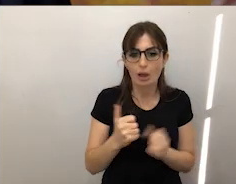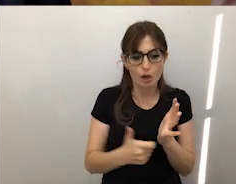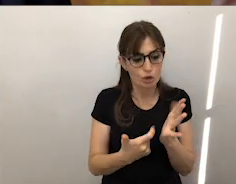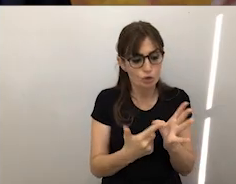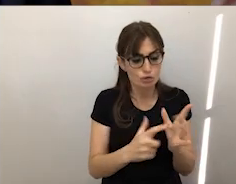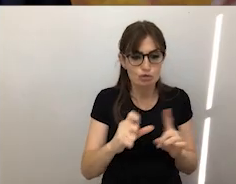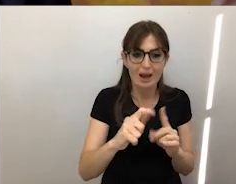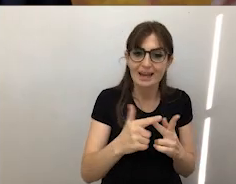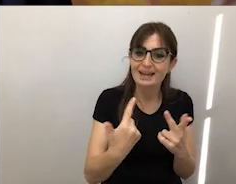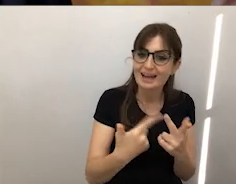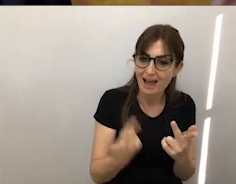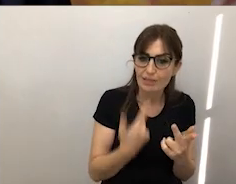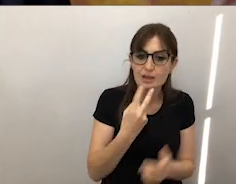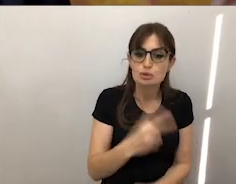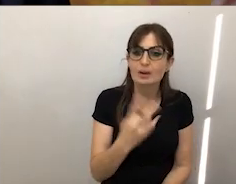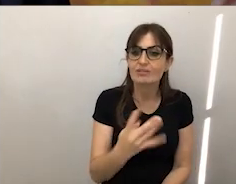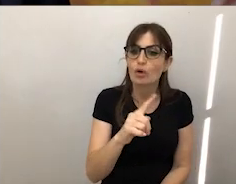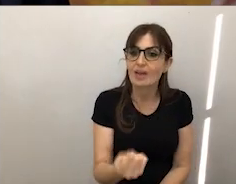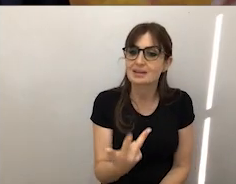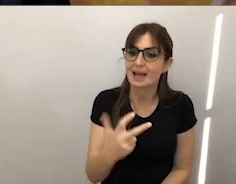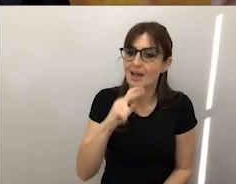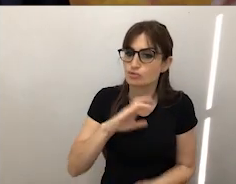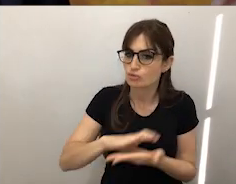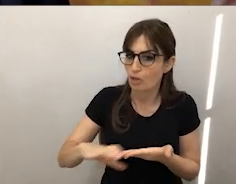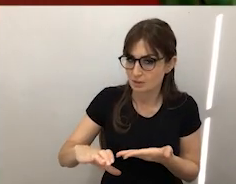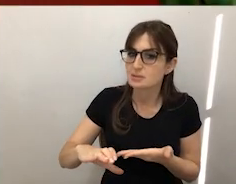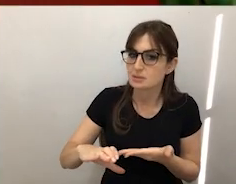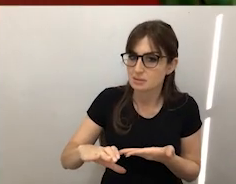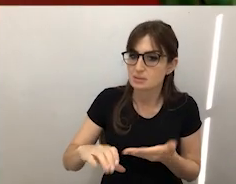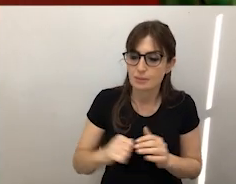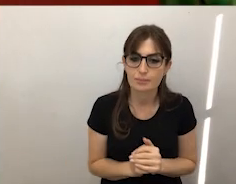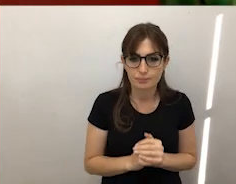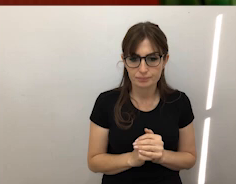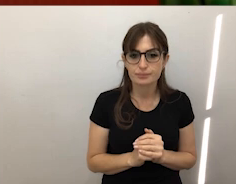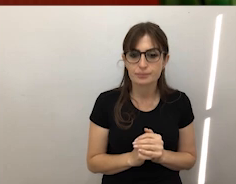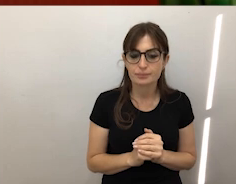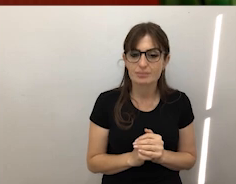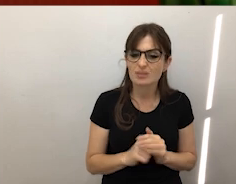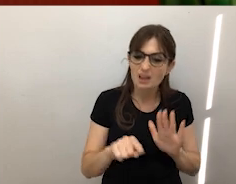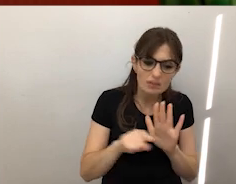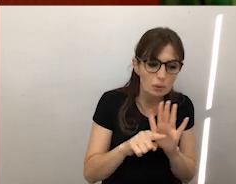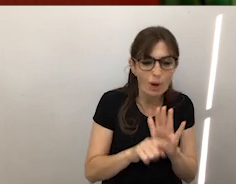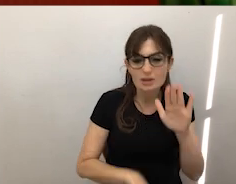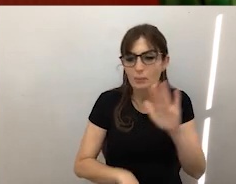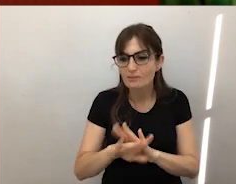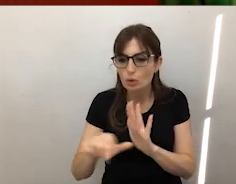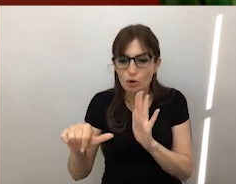and other payables is $24,800. Subtracting total expenses from total revenue gives a